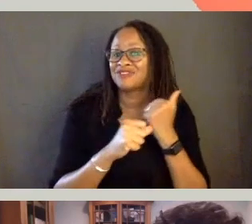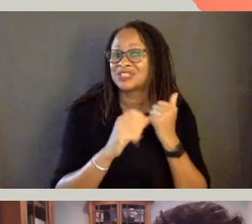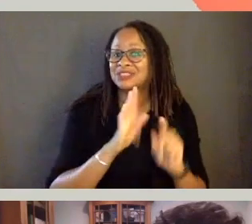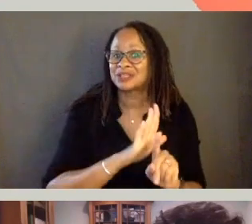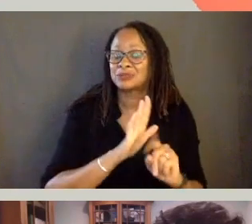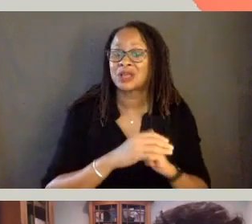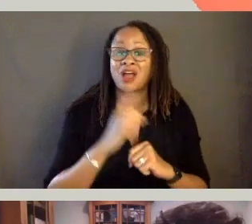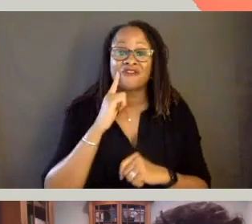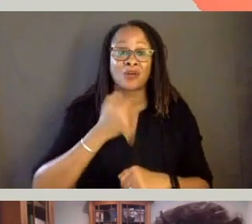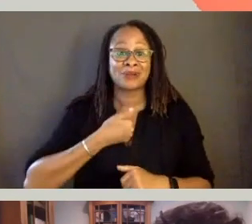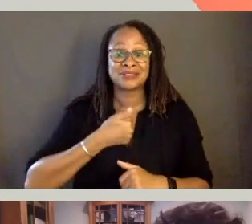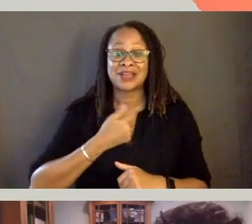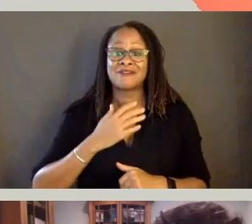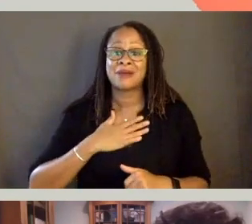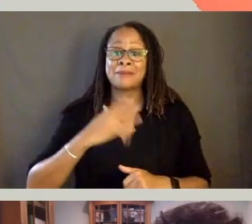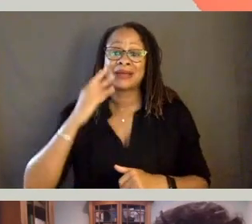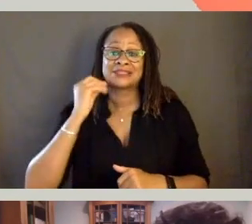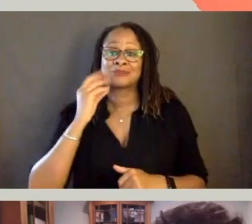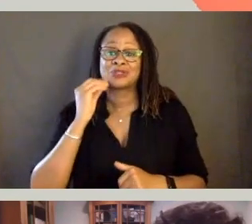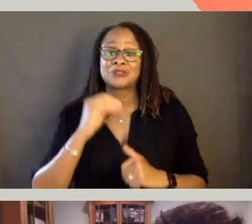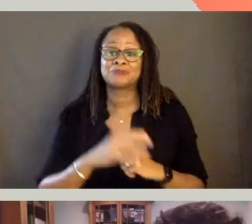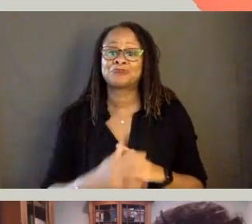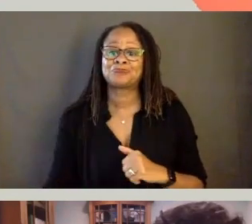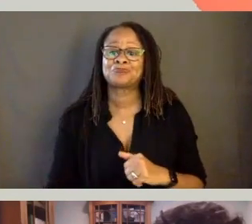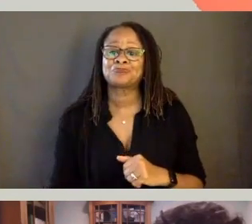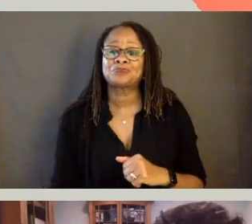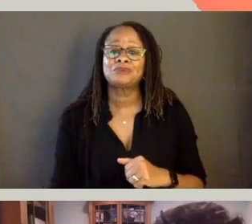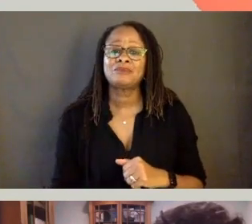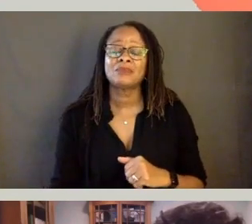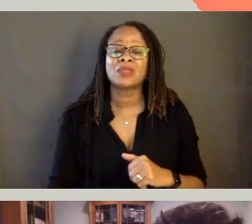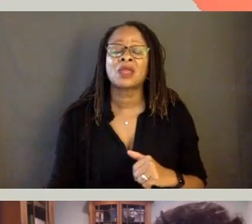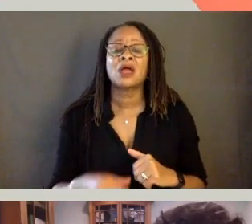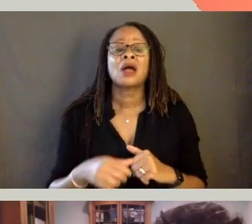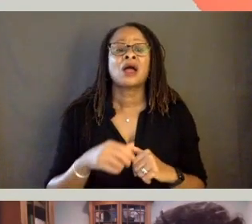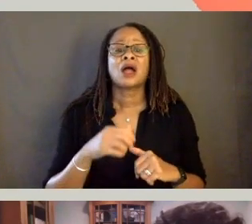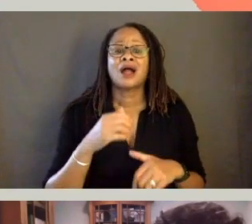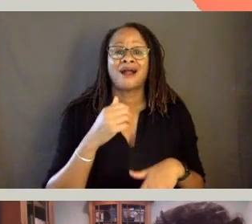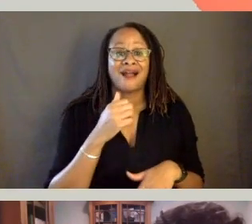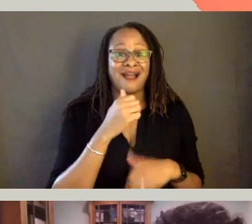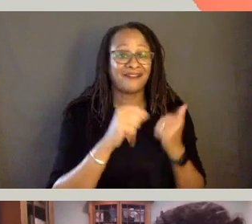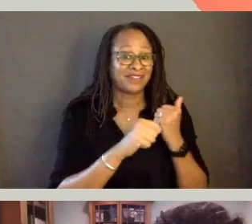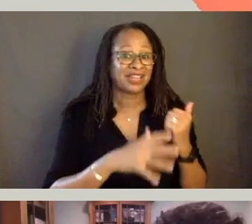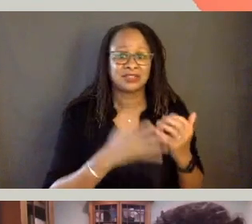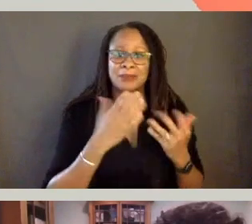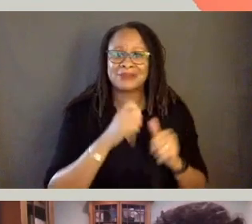to me, my experience having been an organizer for awhile, advocates might not see the artistic value